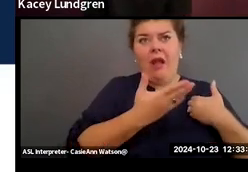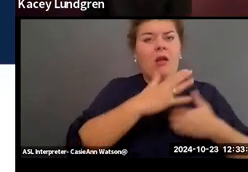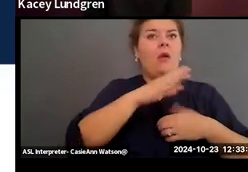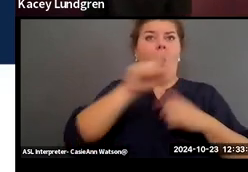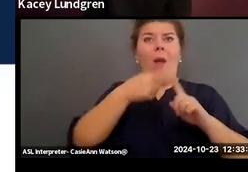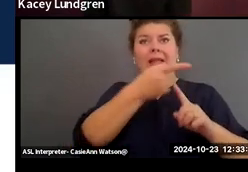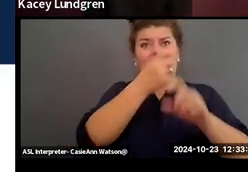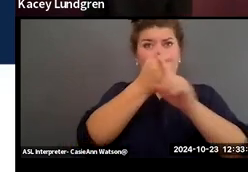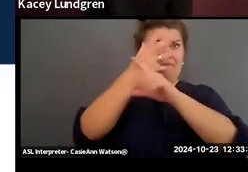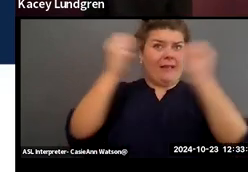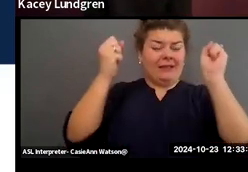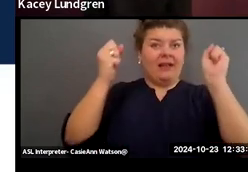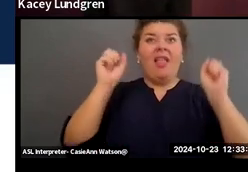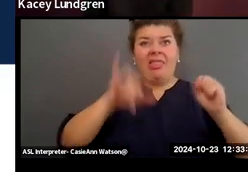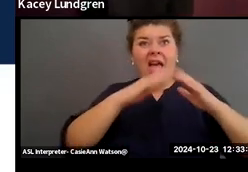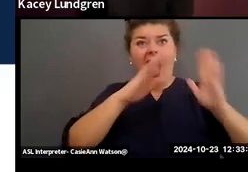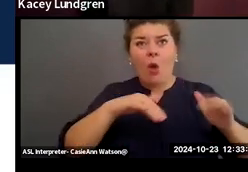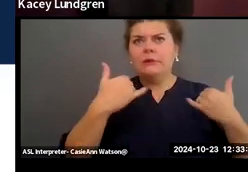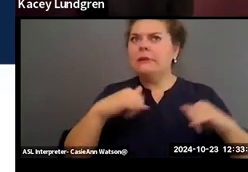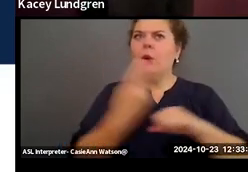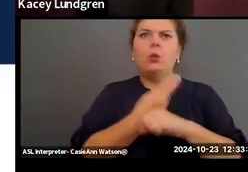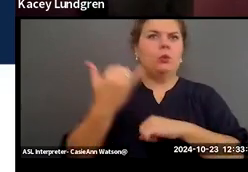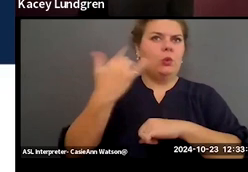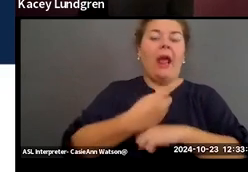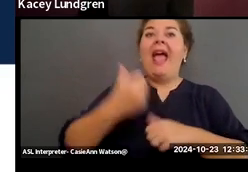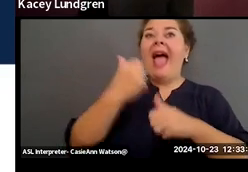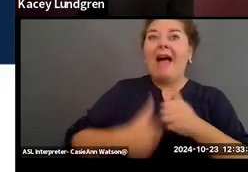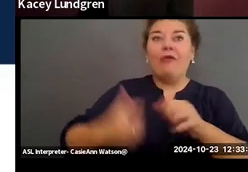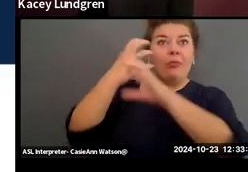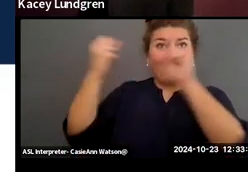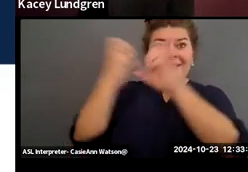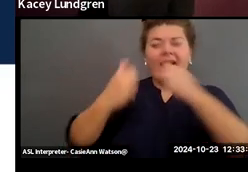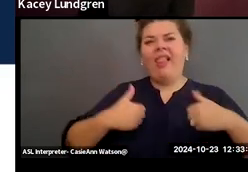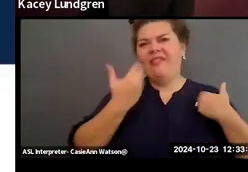The mansion is still in use today, and every president since has lived there.